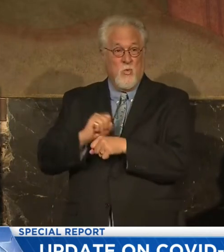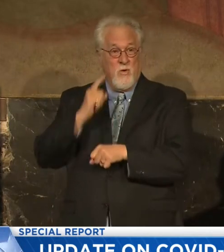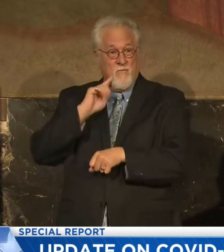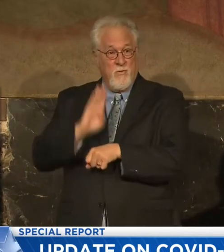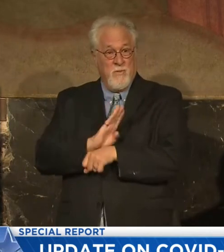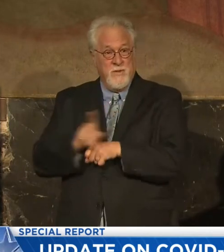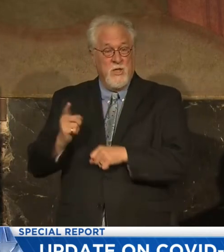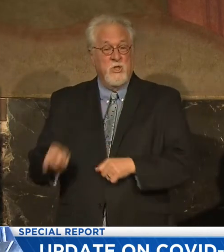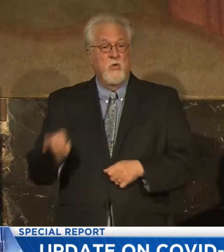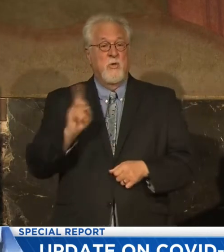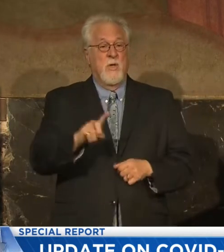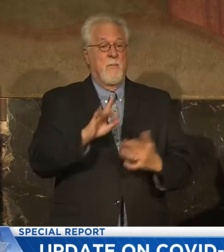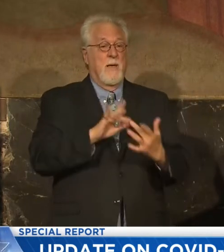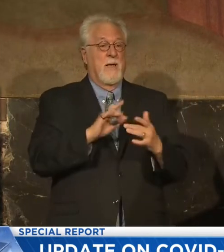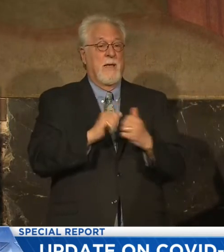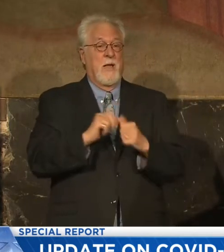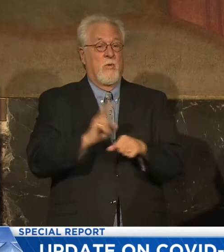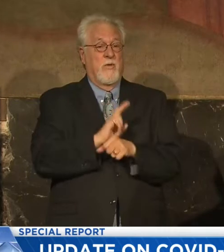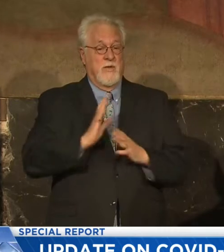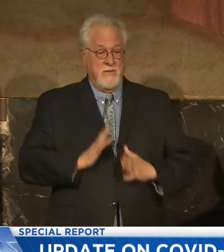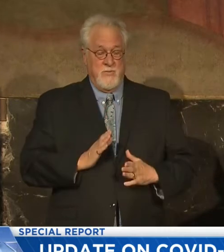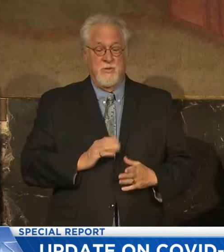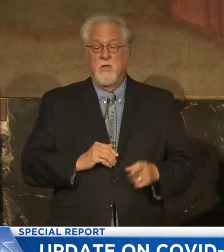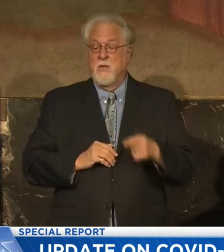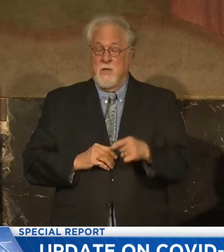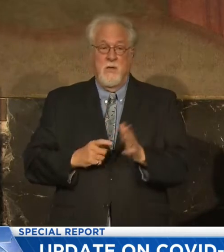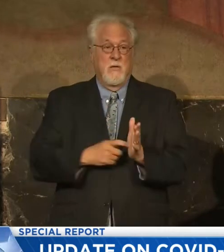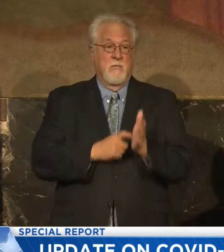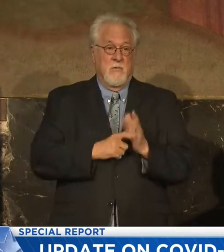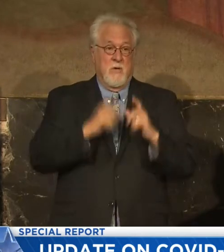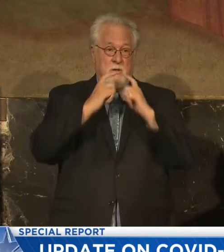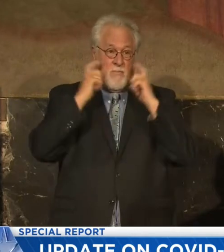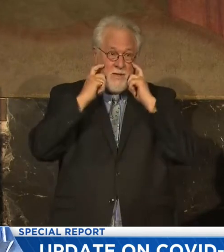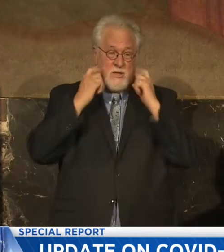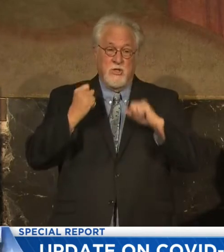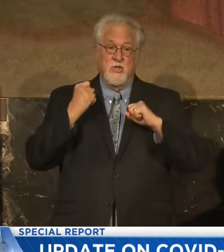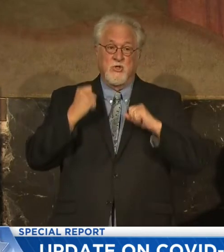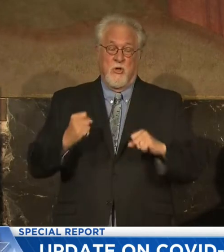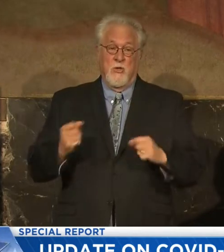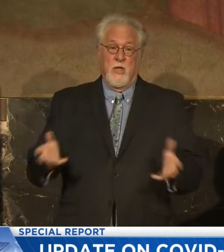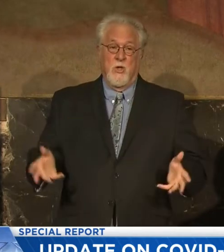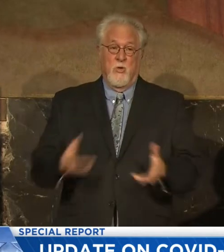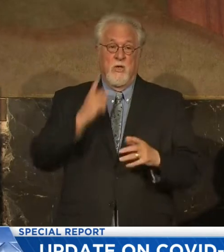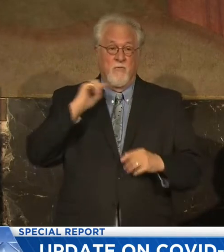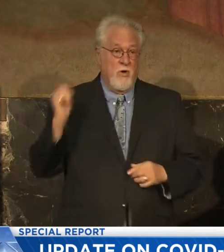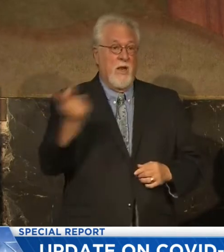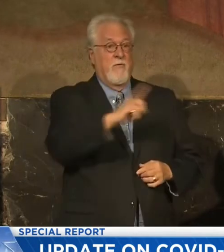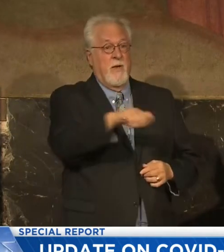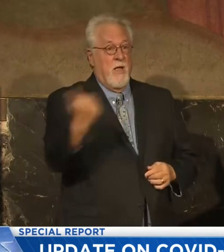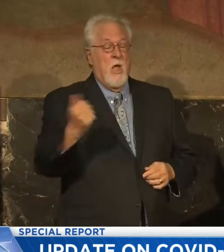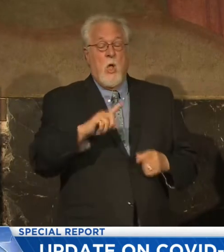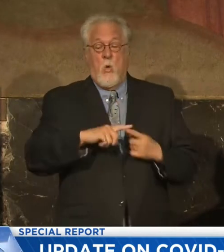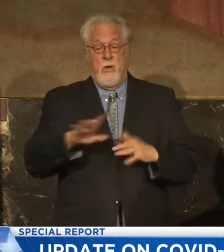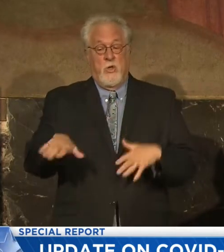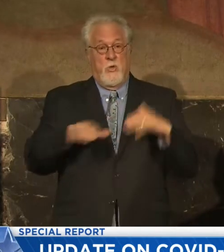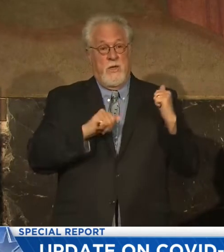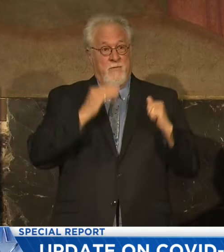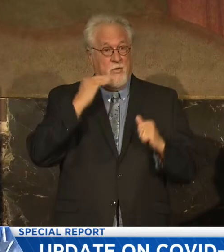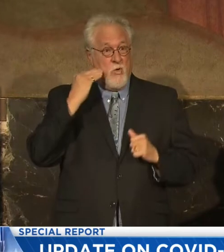HEED THE CDC GUIDANCE ON THIS. THE DEPARTMENT OF HEALTH GUIDANCE ON THIS. OF COURSE, WE'RE DOING MORE THAN ASK. IF YOU OR A BUSINESS OWNER OR AN EMPLOYEE OF THE BUSINESS AND YOU'RE COMING INTO CONTACT WITH